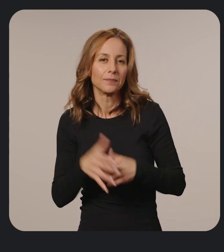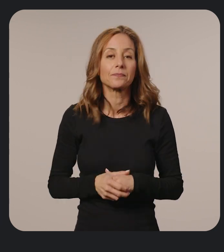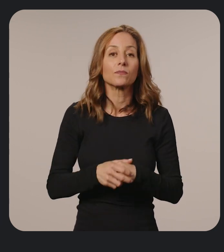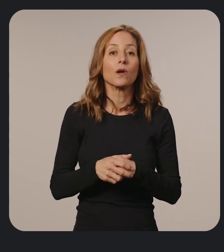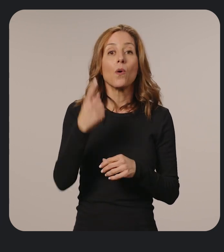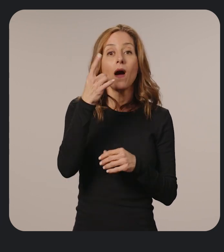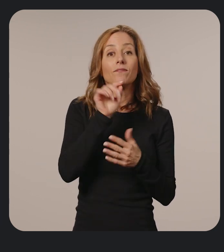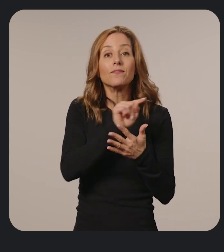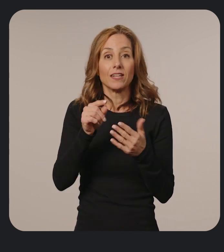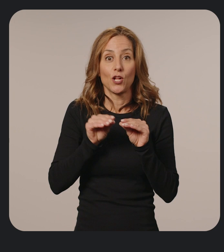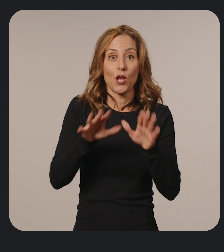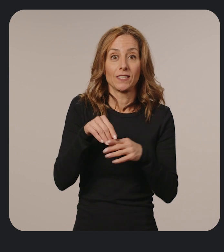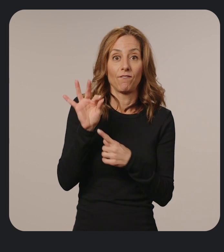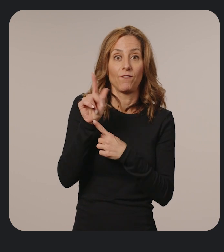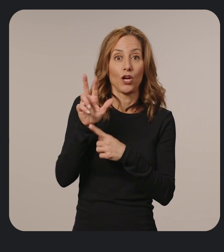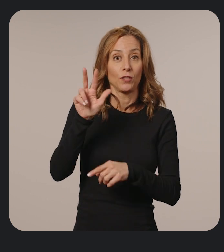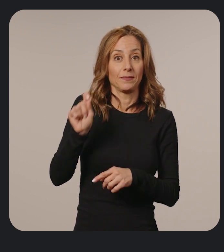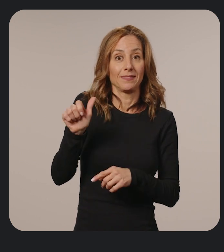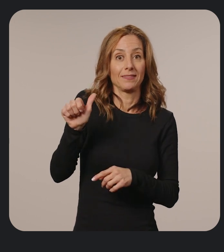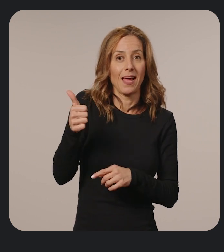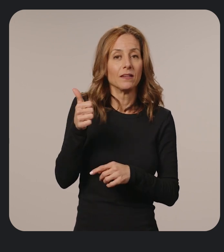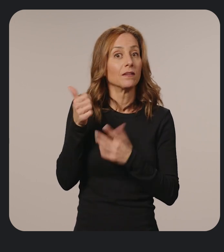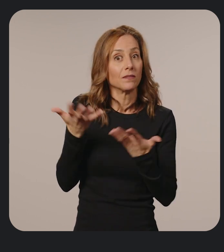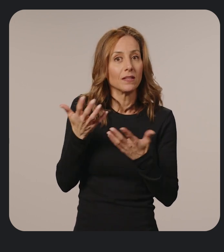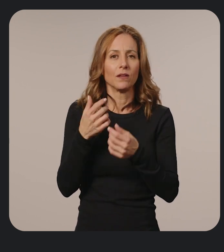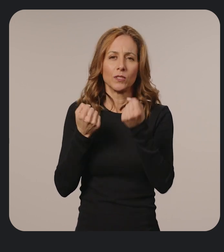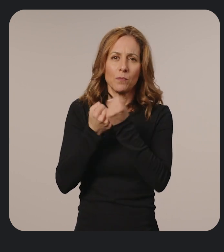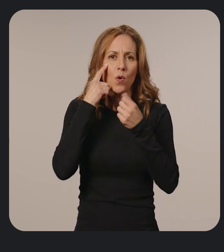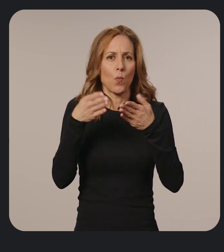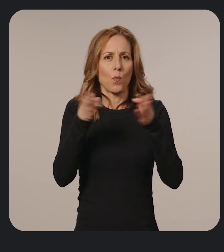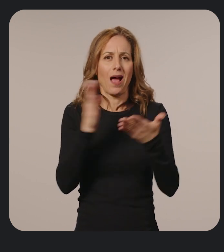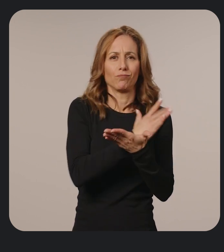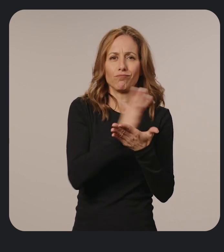One of those that's launching in Flutter 3.10 is support for wide gamut images on iOS.